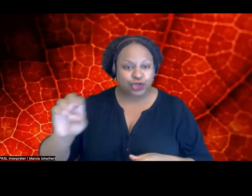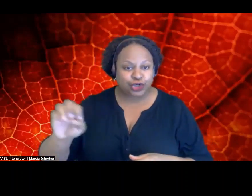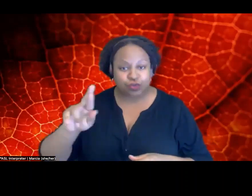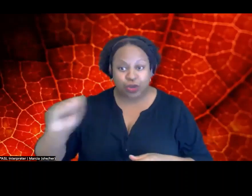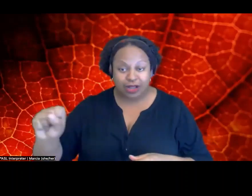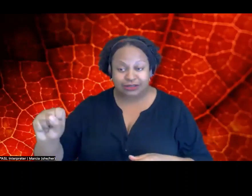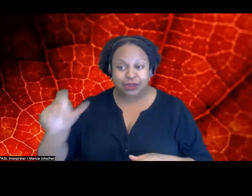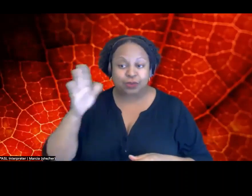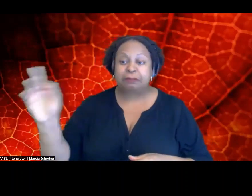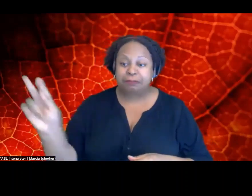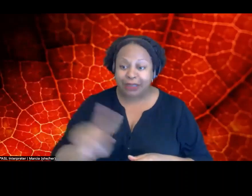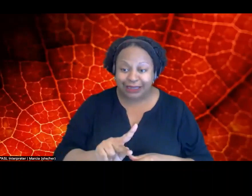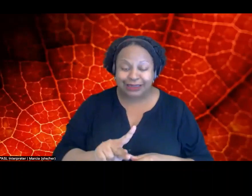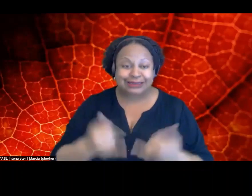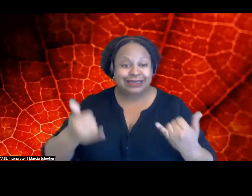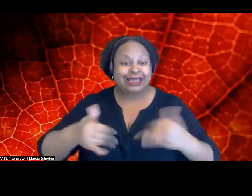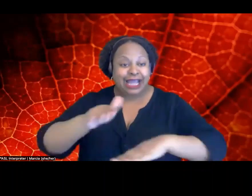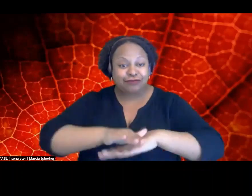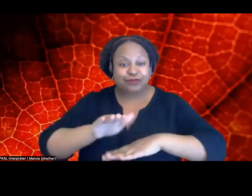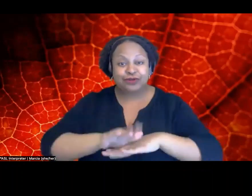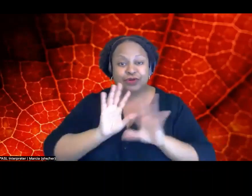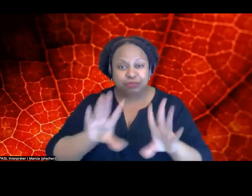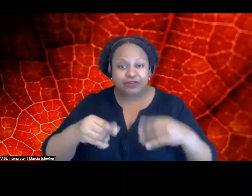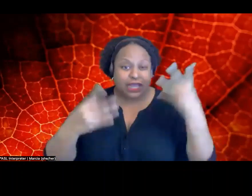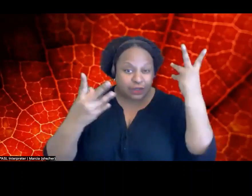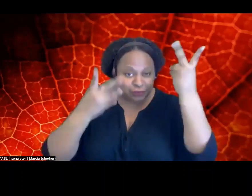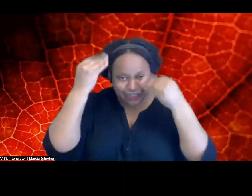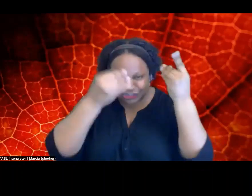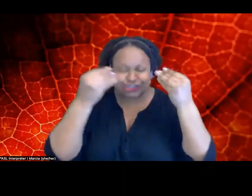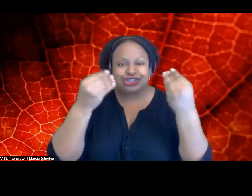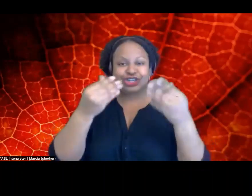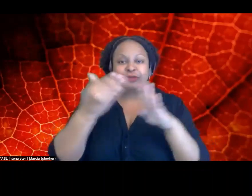afternoon to provide a reflection in closing for this conference.